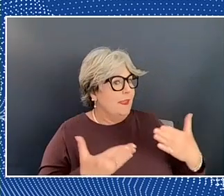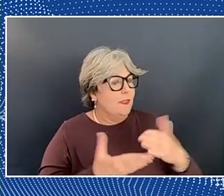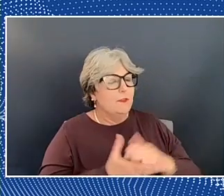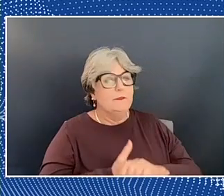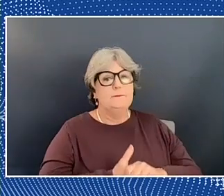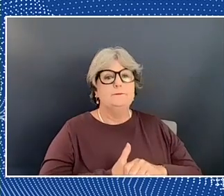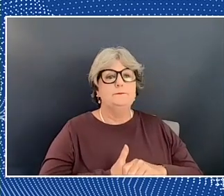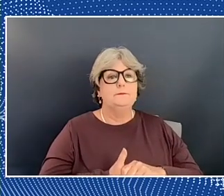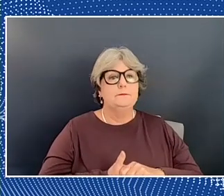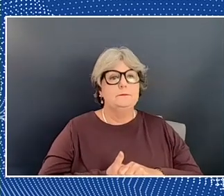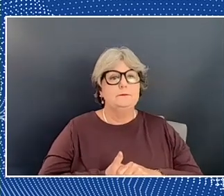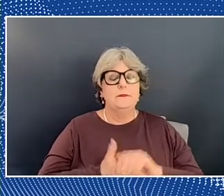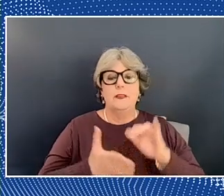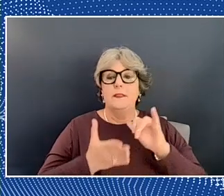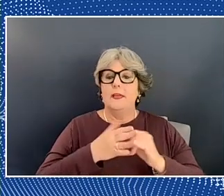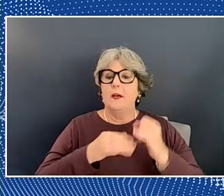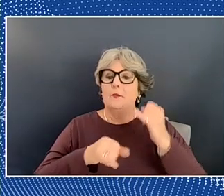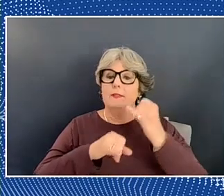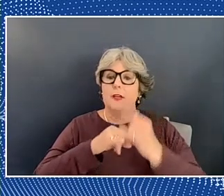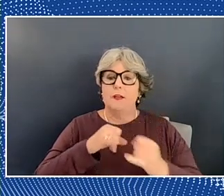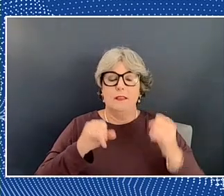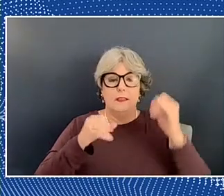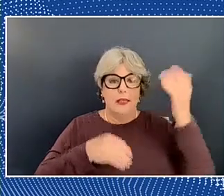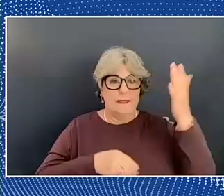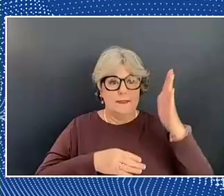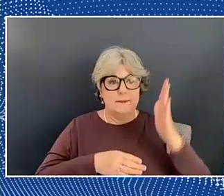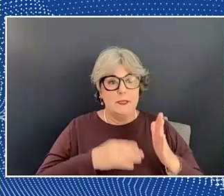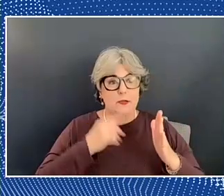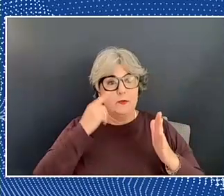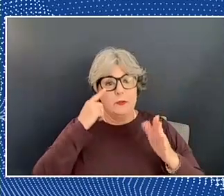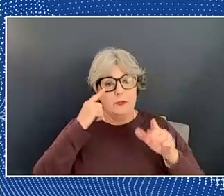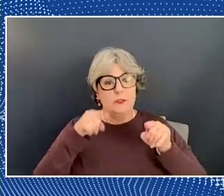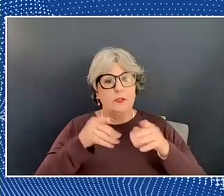That was our last speaker during the public commentary.